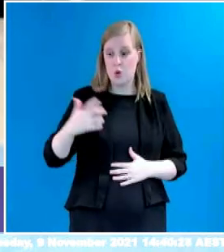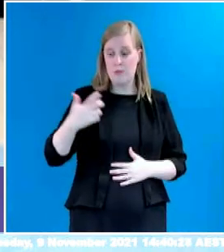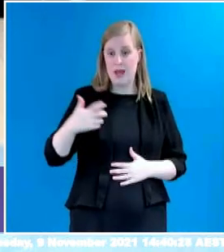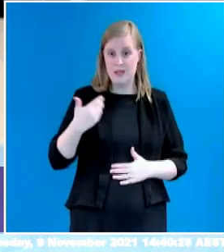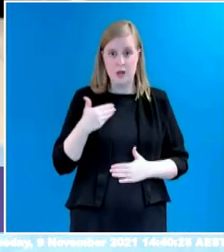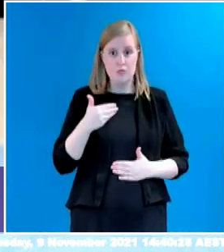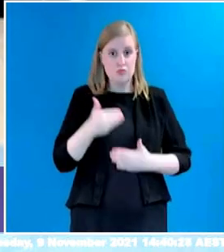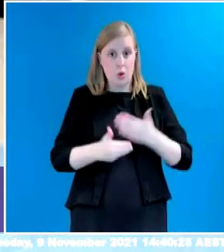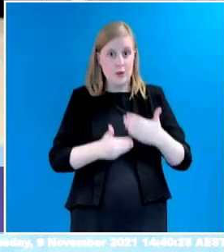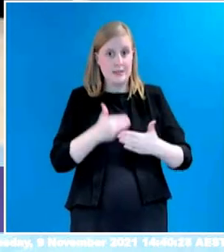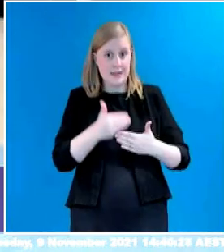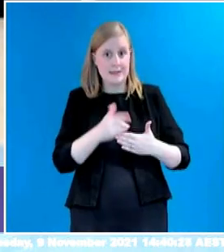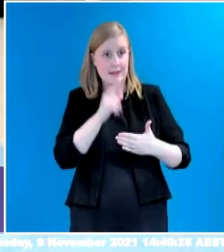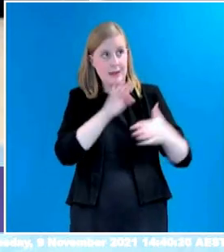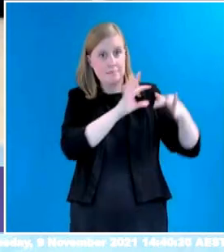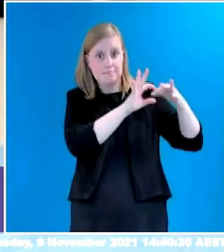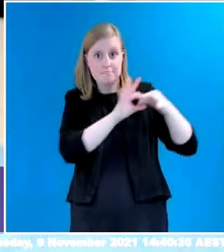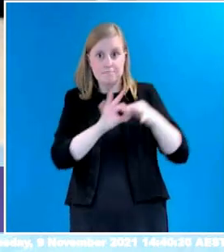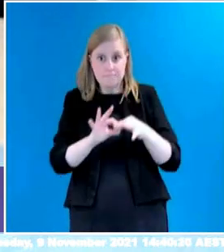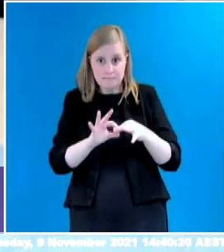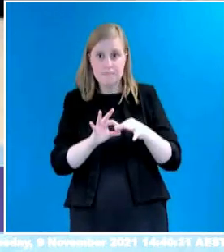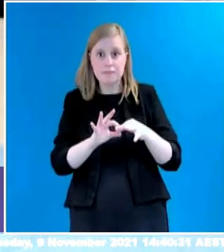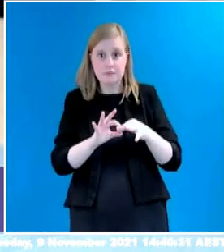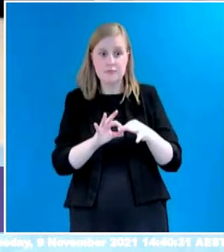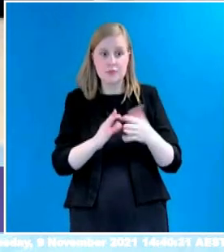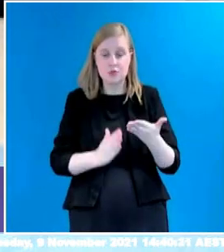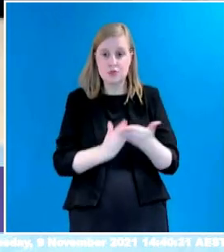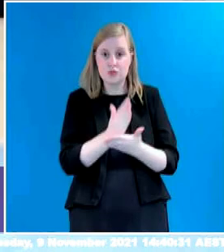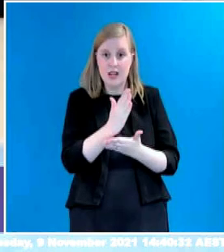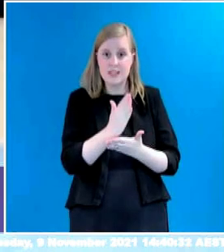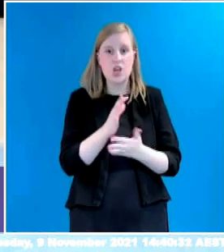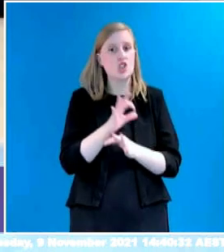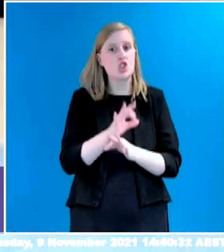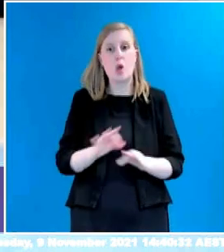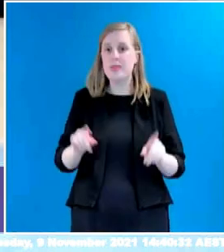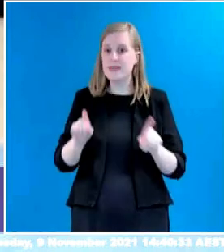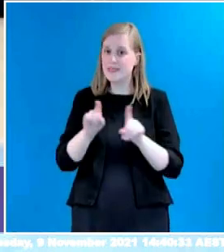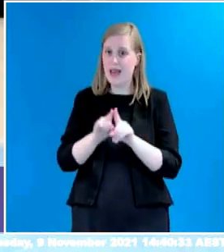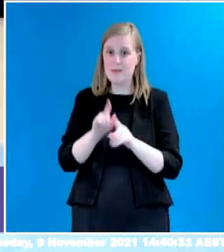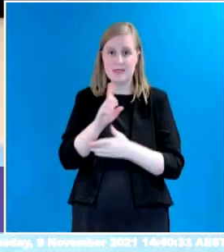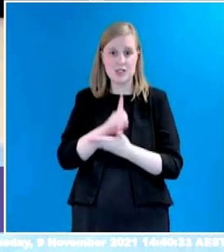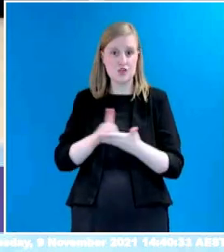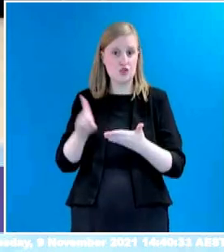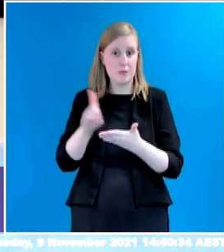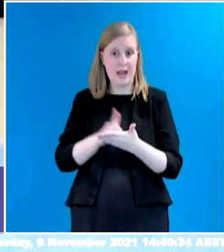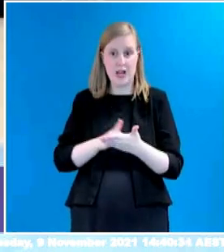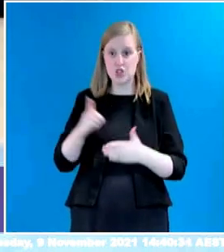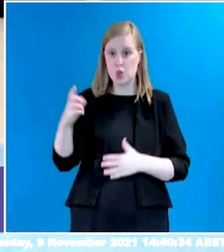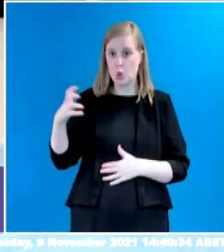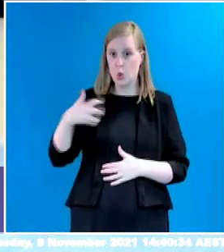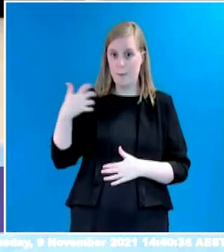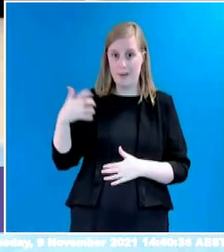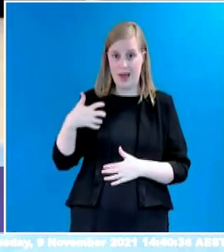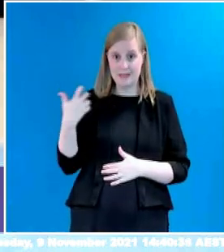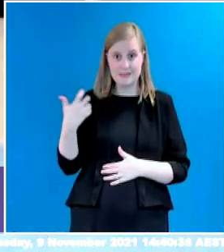which doesn't have the same results as a discrimination complaint, or the